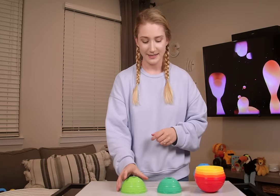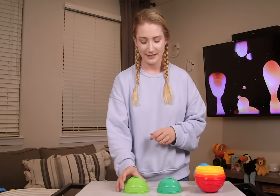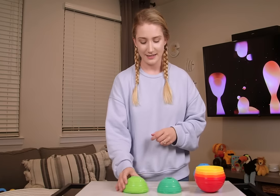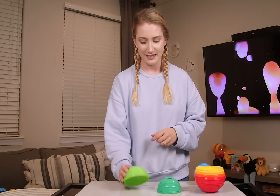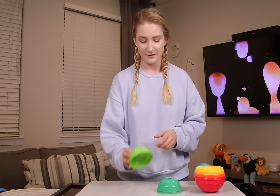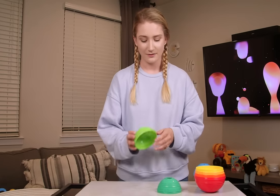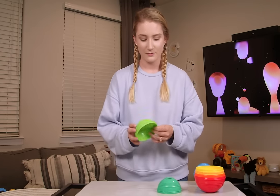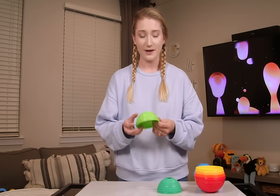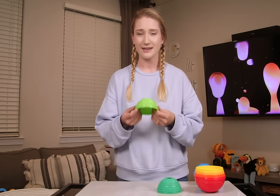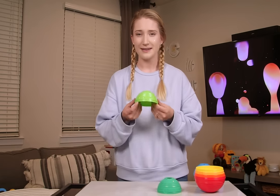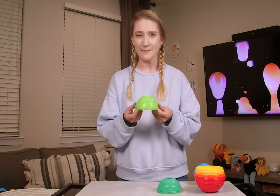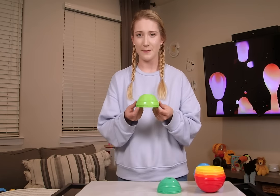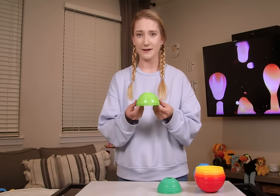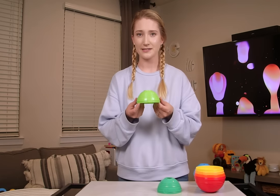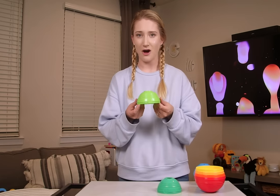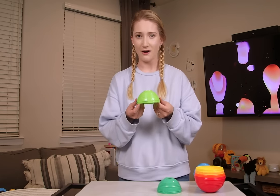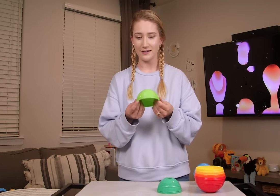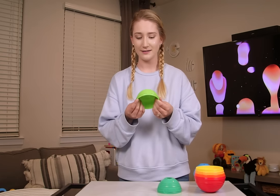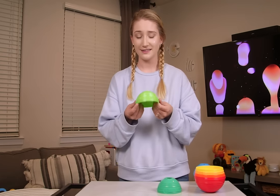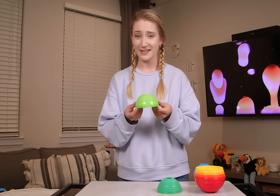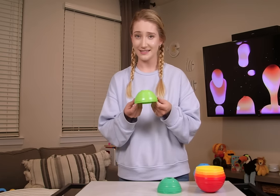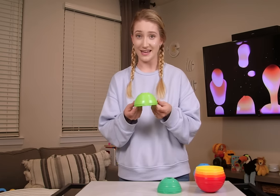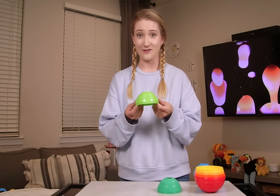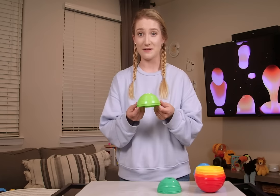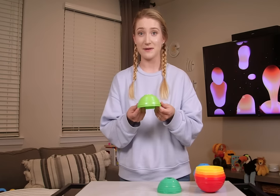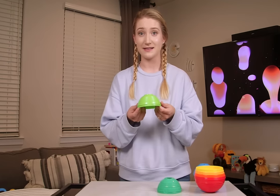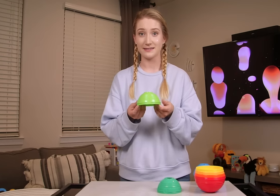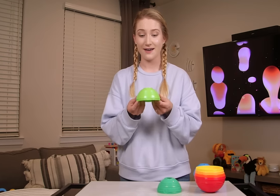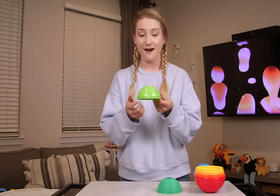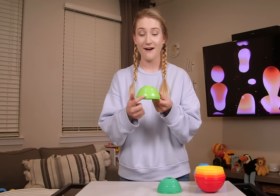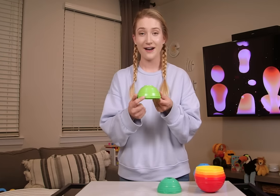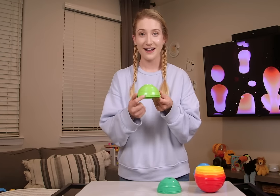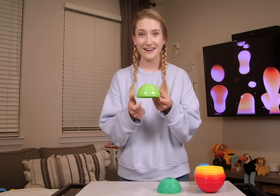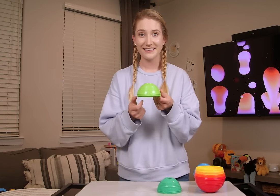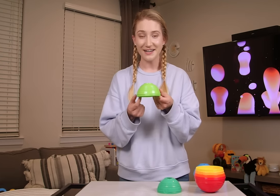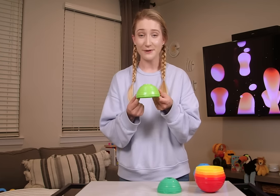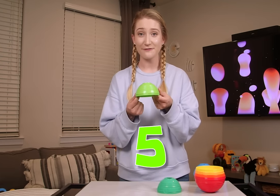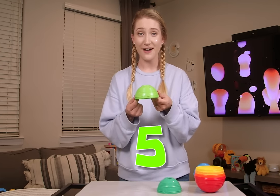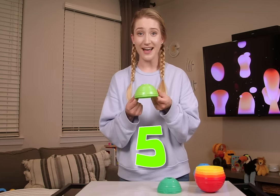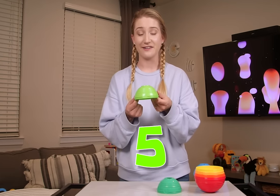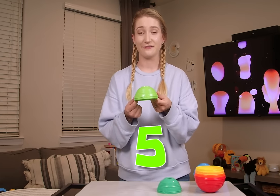Let's see what number is on this light green piece. Number five!